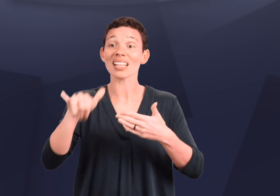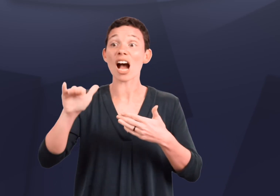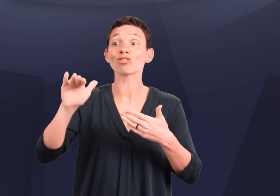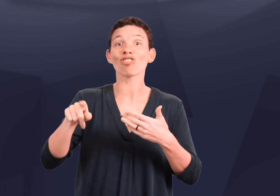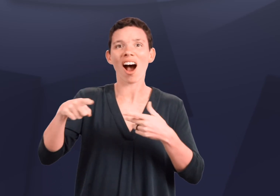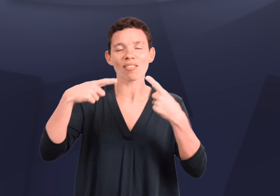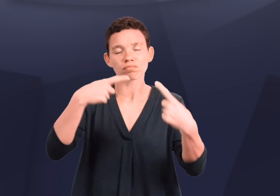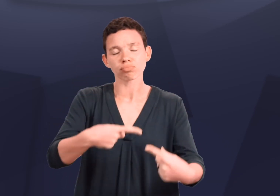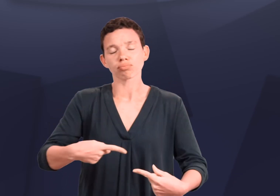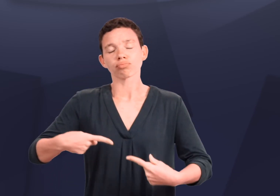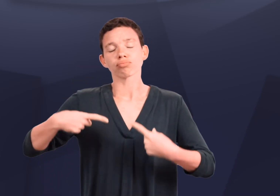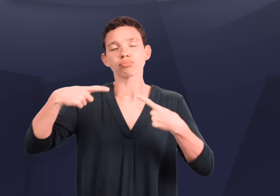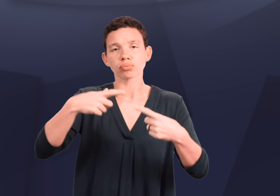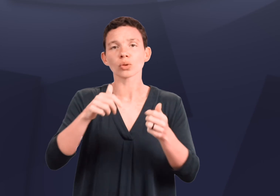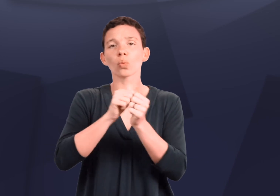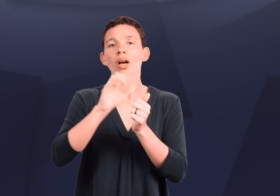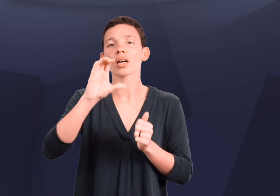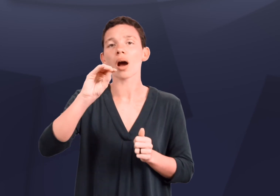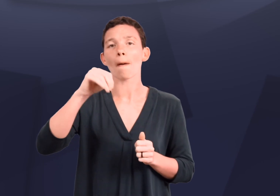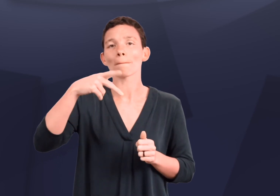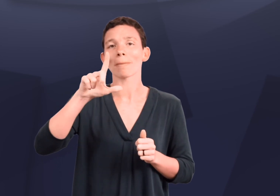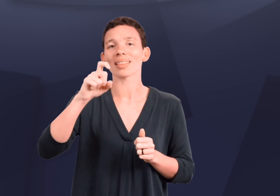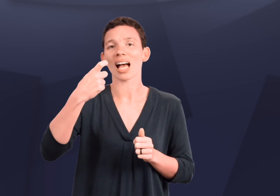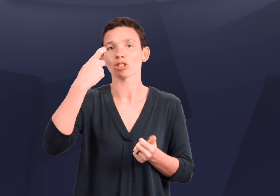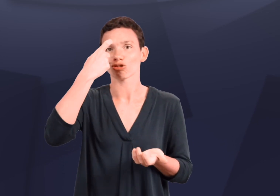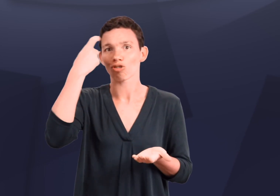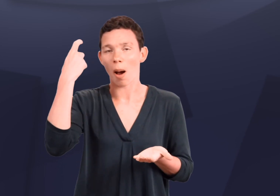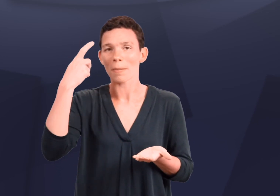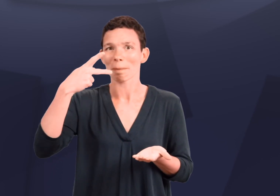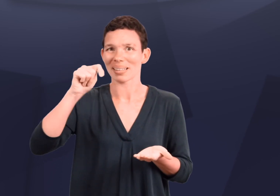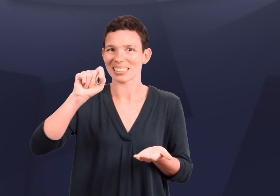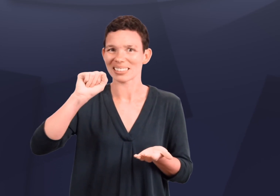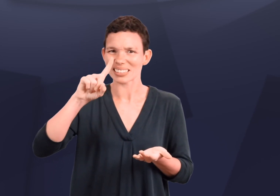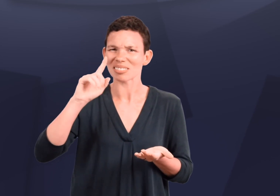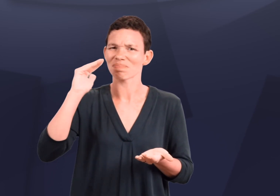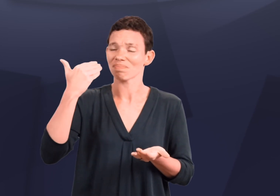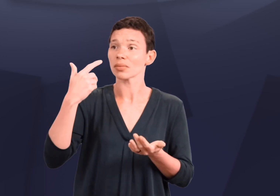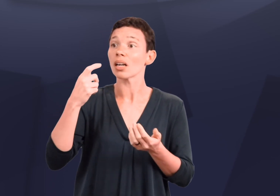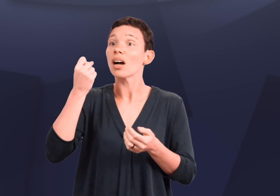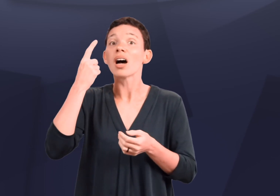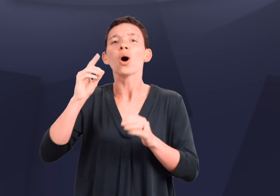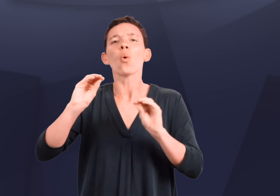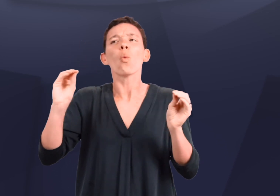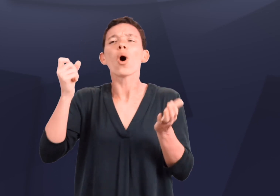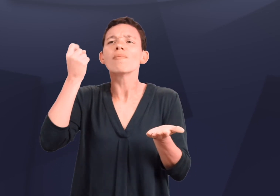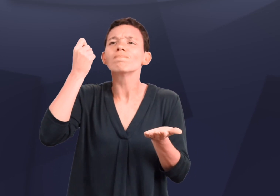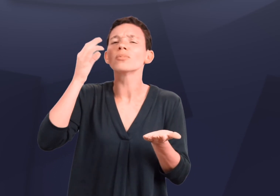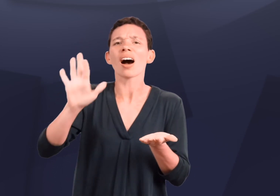This child seems to struggle with complex PTSD, but their history prior to the orphanage is unknown.